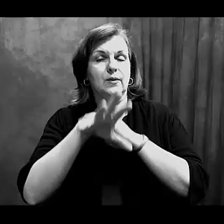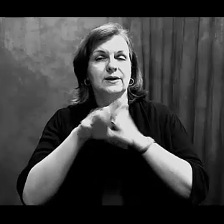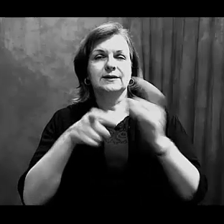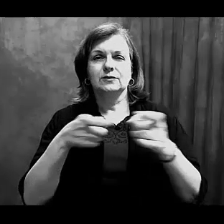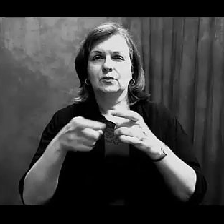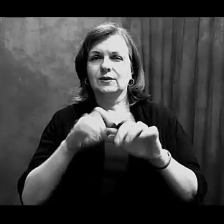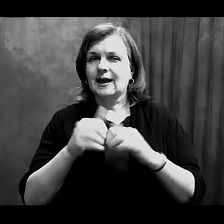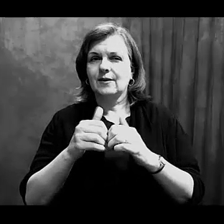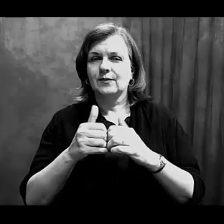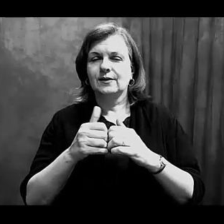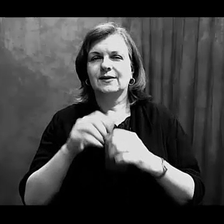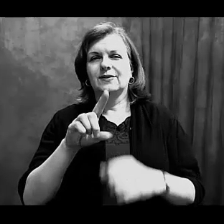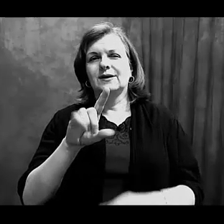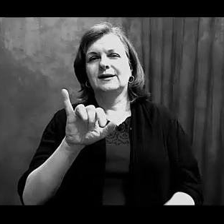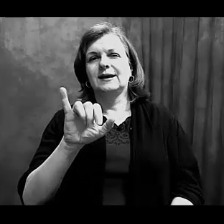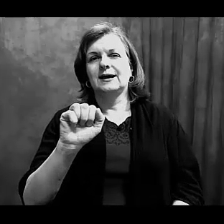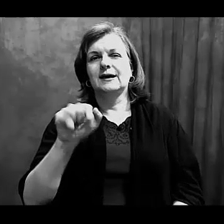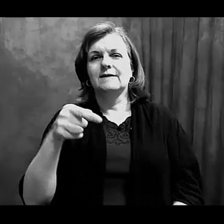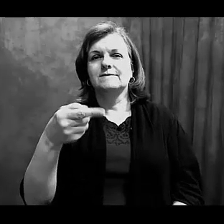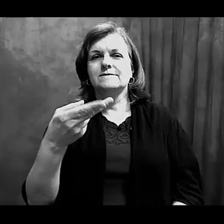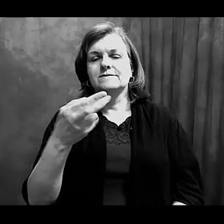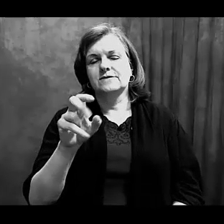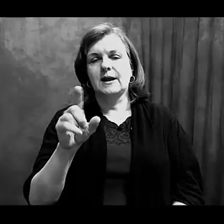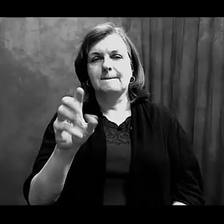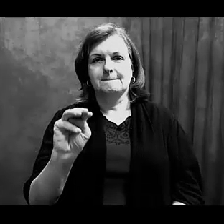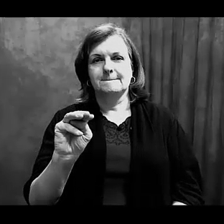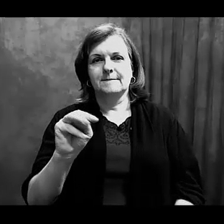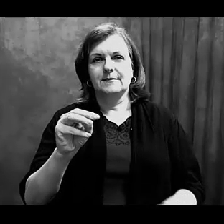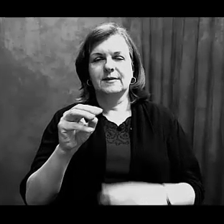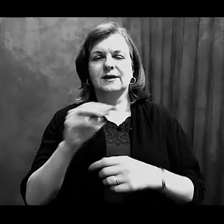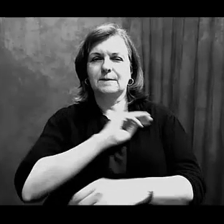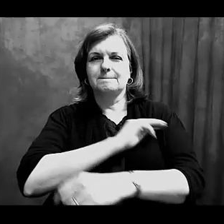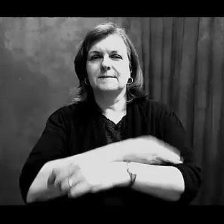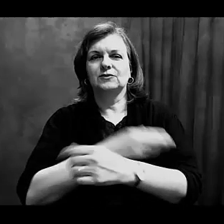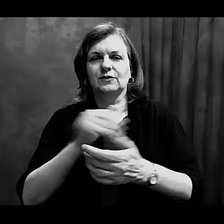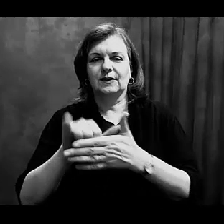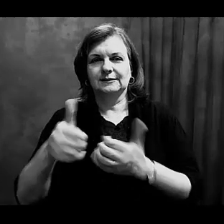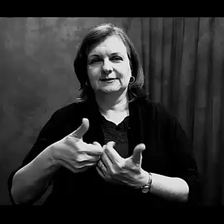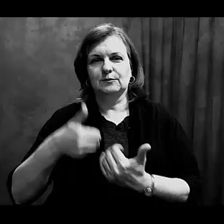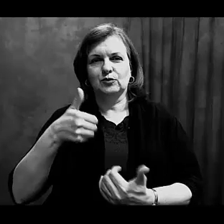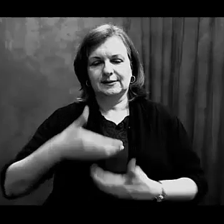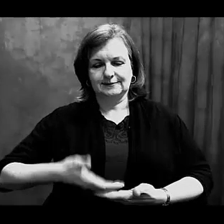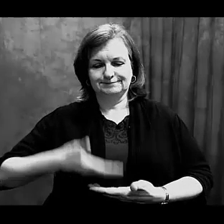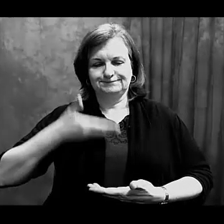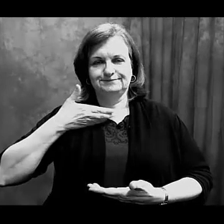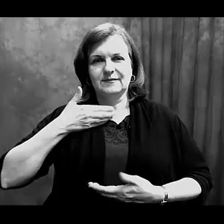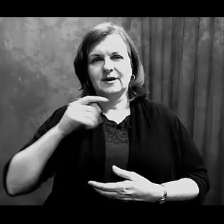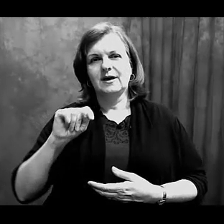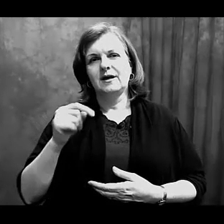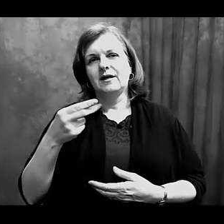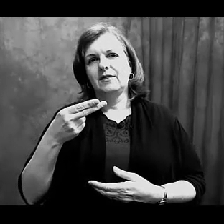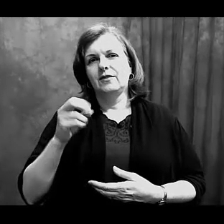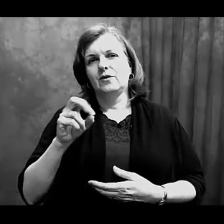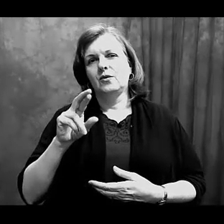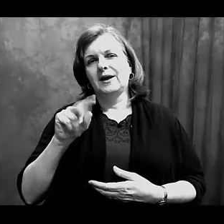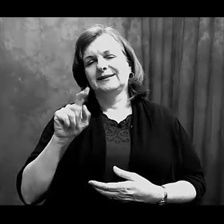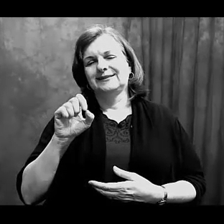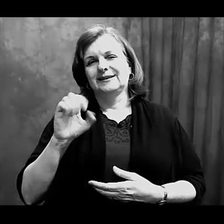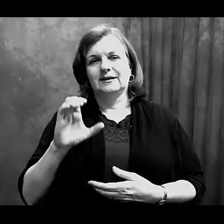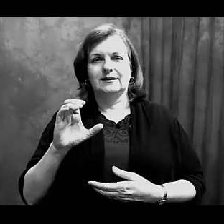your diaphragm is a very muscular structure that separates your chest cavity or your thoracic cavity